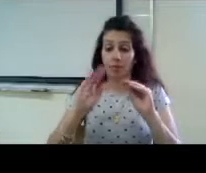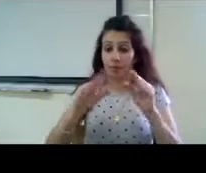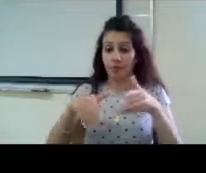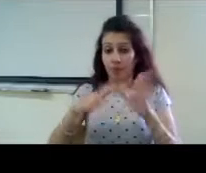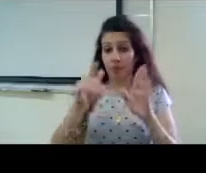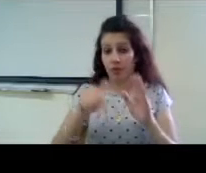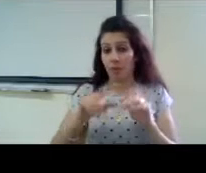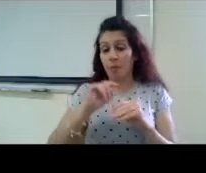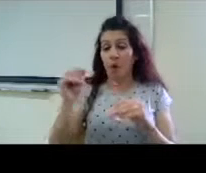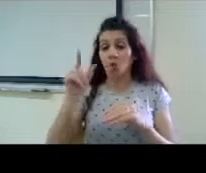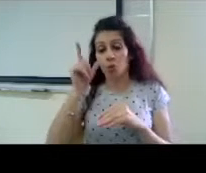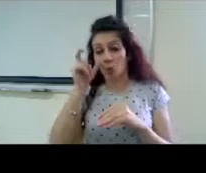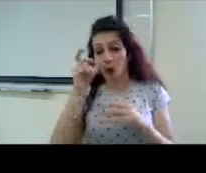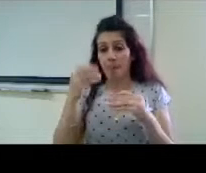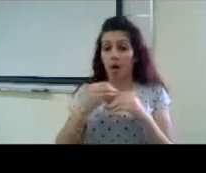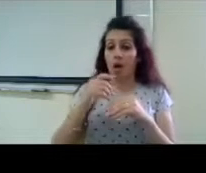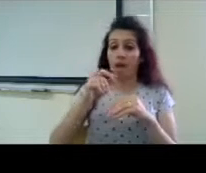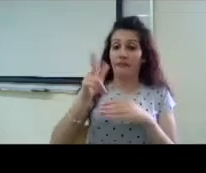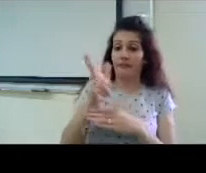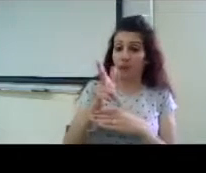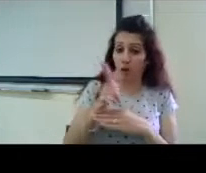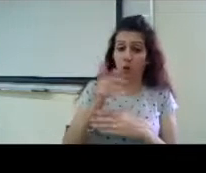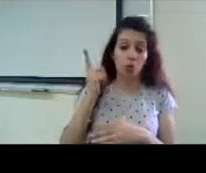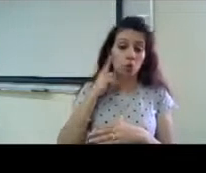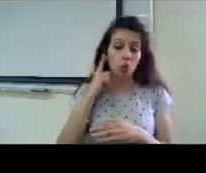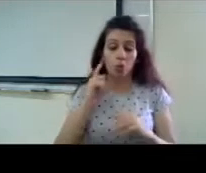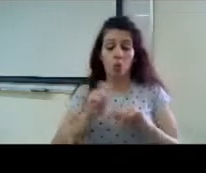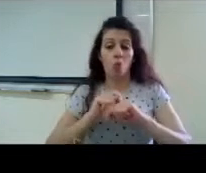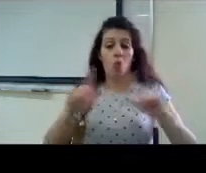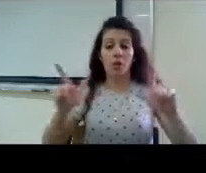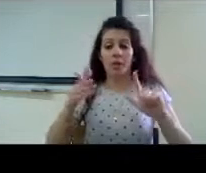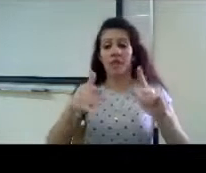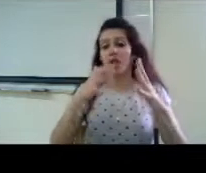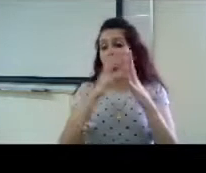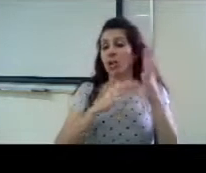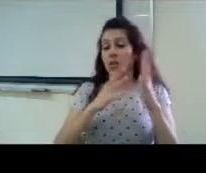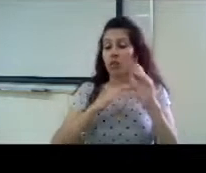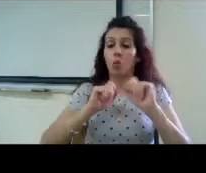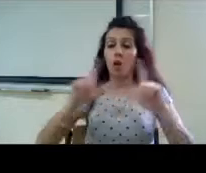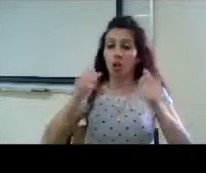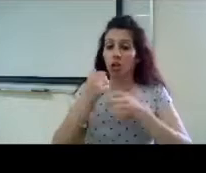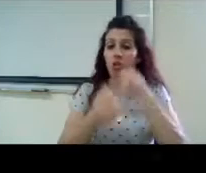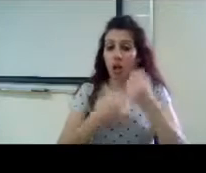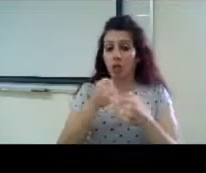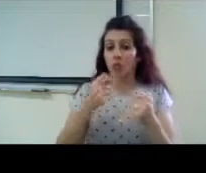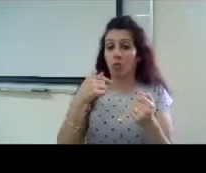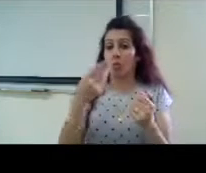challenging to leverage for an exclusive approach but in general the platform is